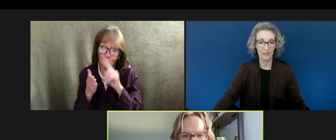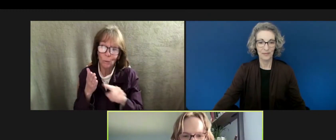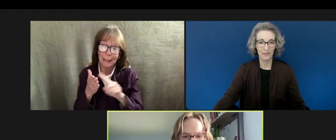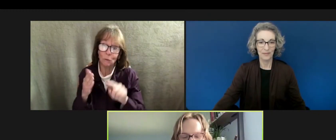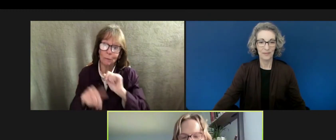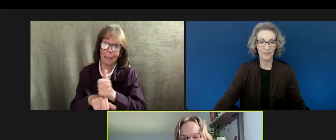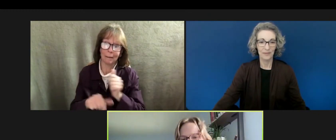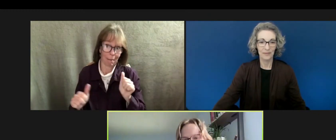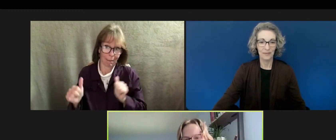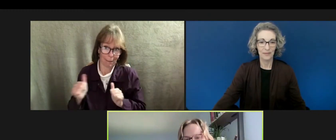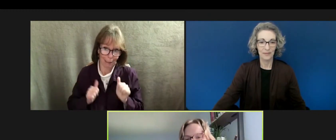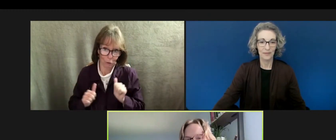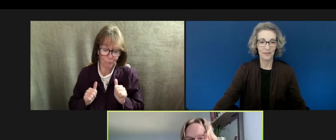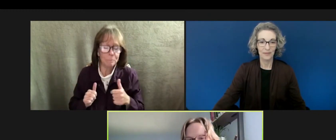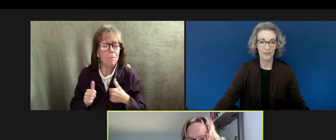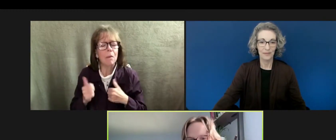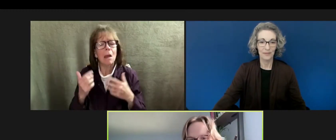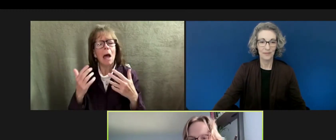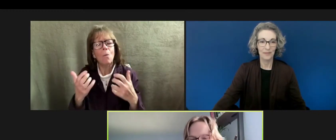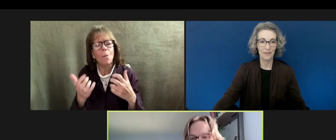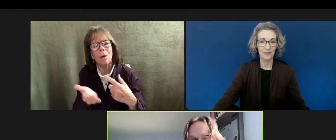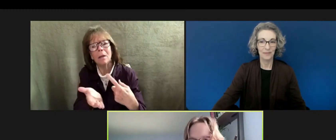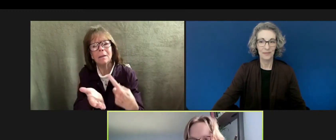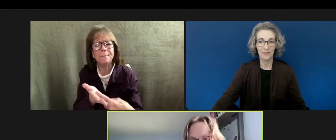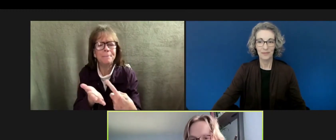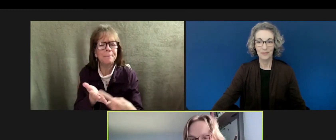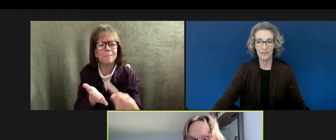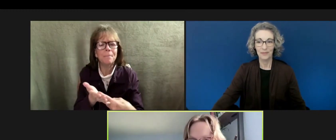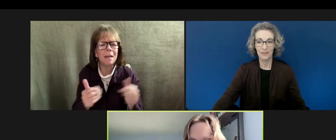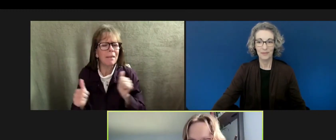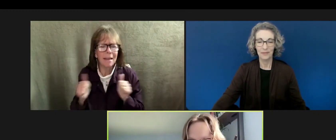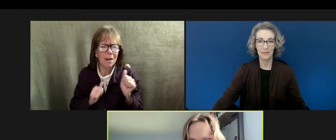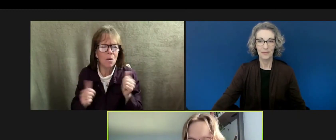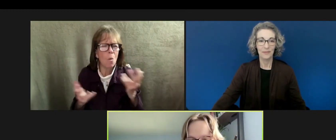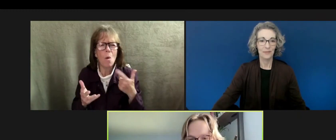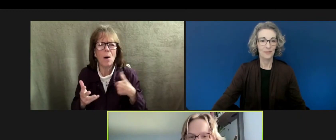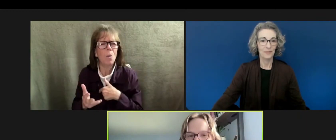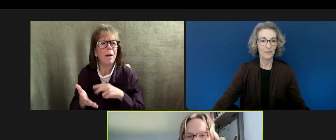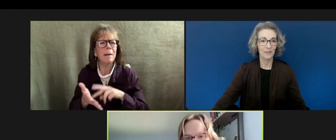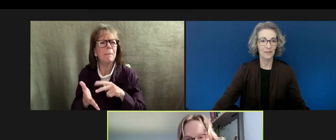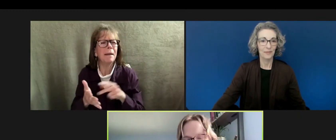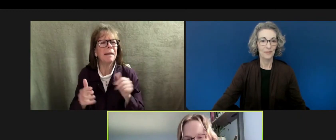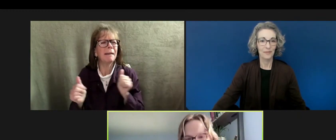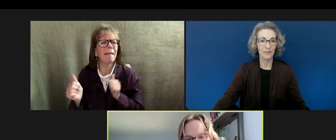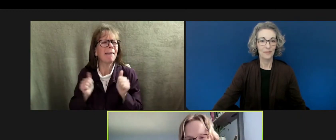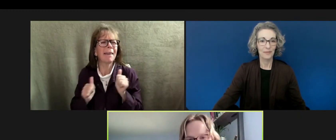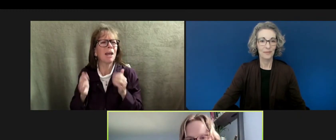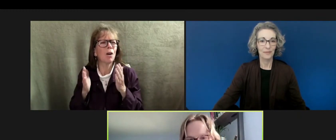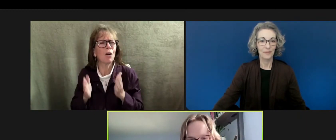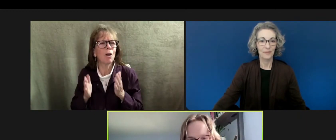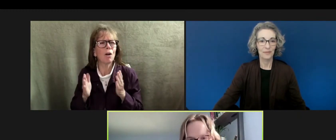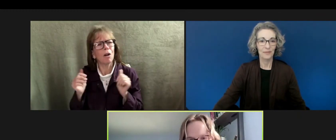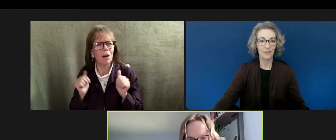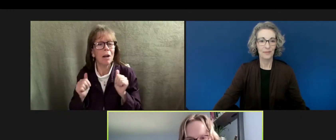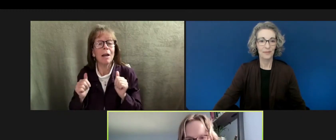And I wanna talk to you a little bit about theate,r and what we mean by theater before we get into the rest of the session.